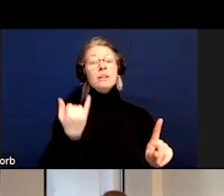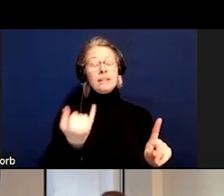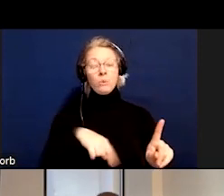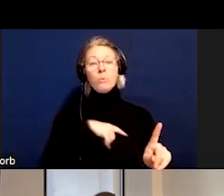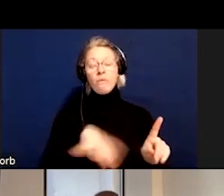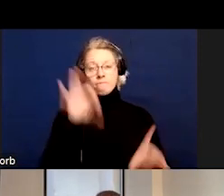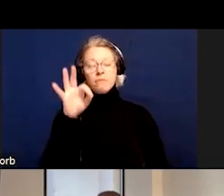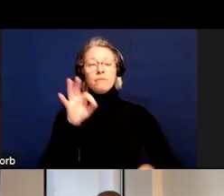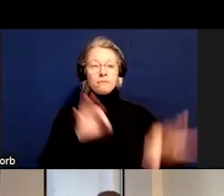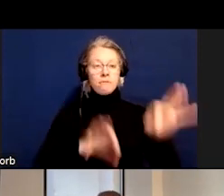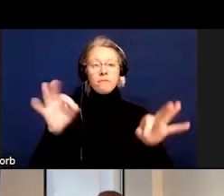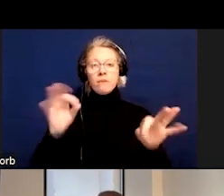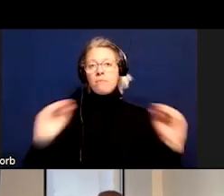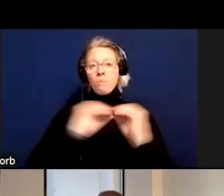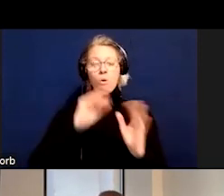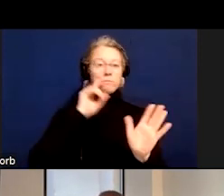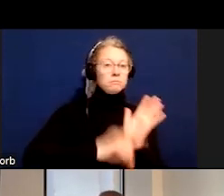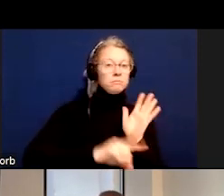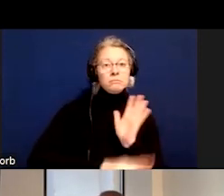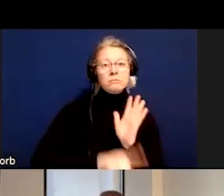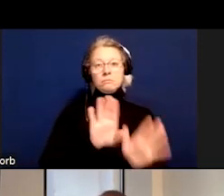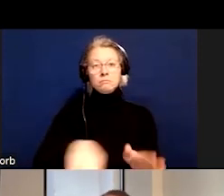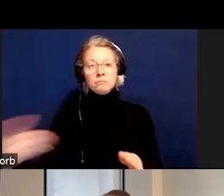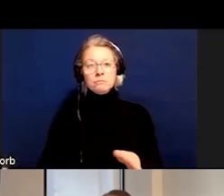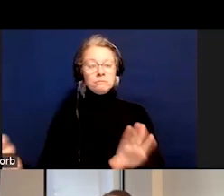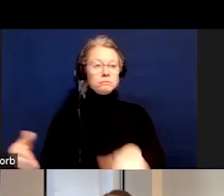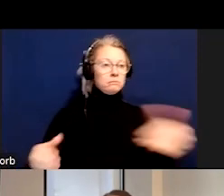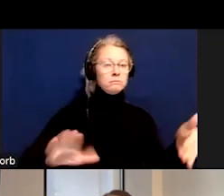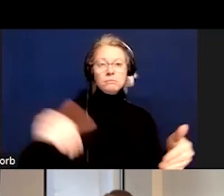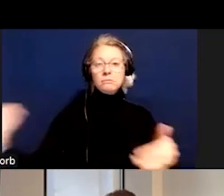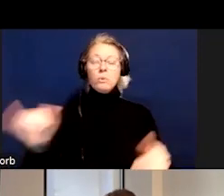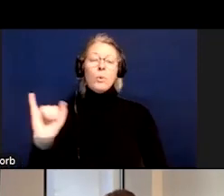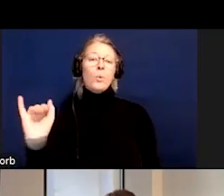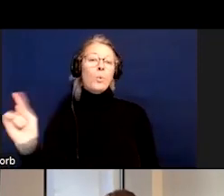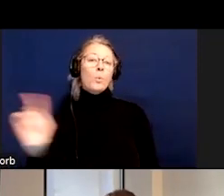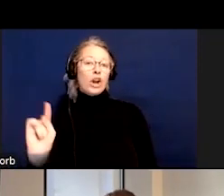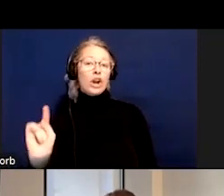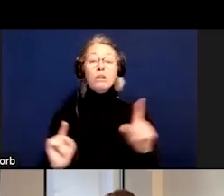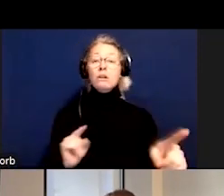as in Saskatchewan earlier this year and near the Williams Lake First Nation yesterday,